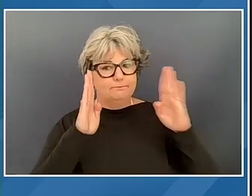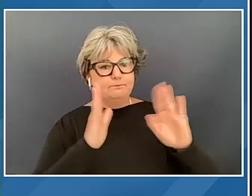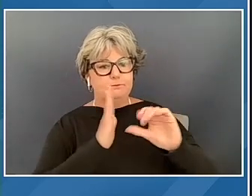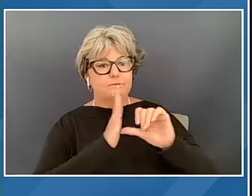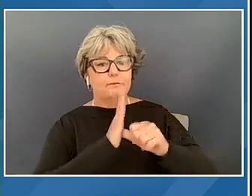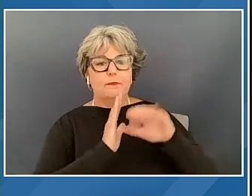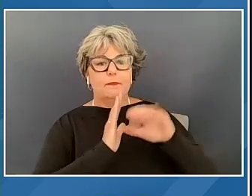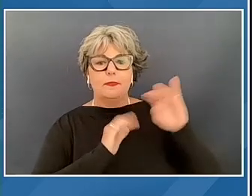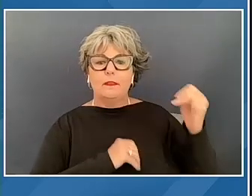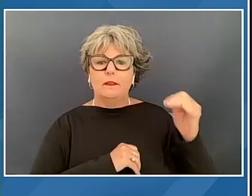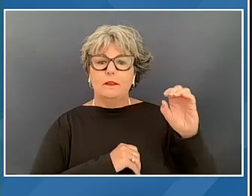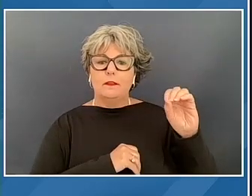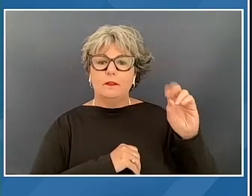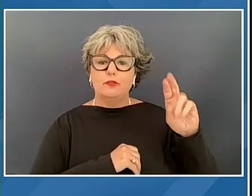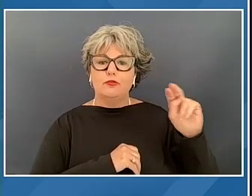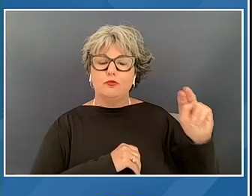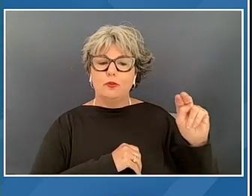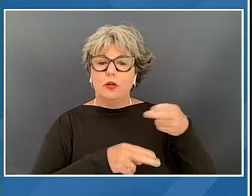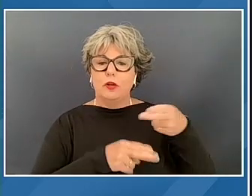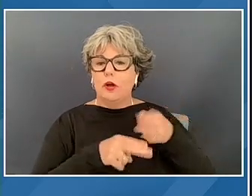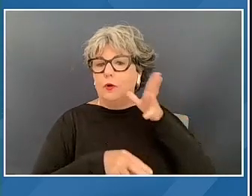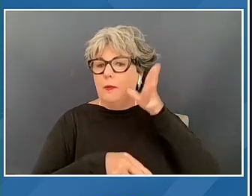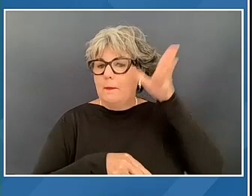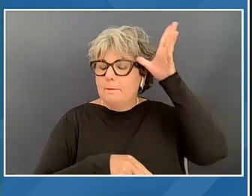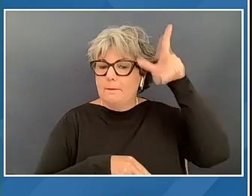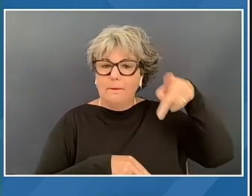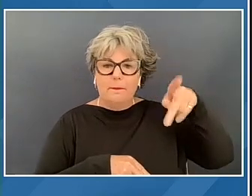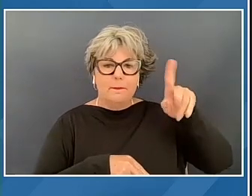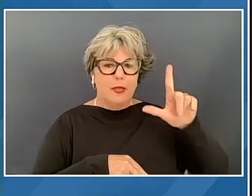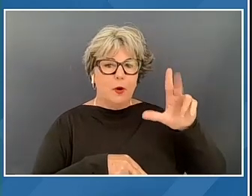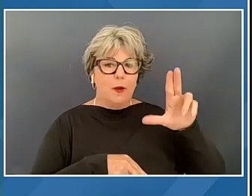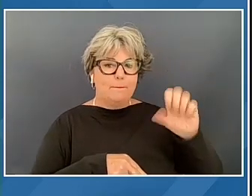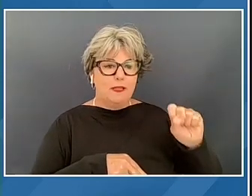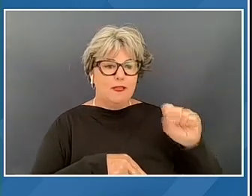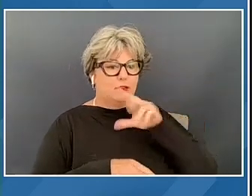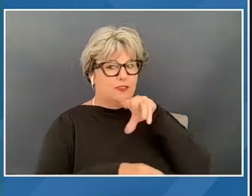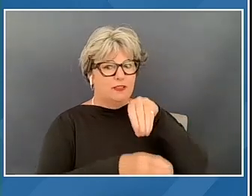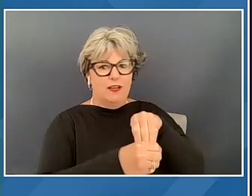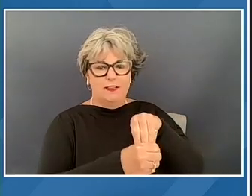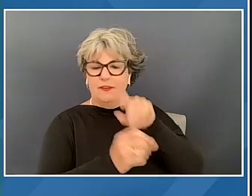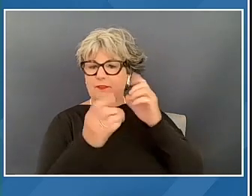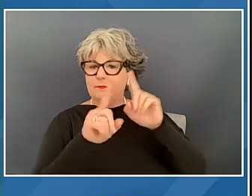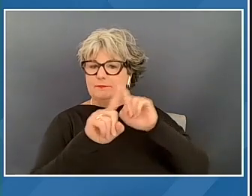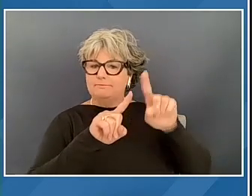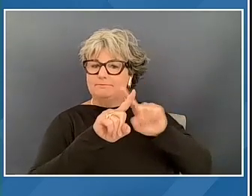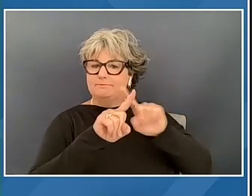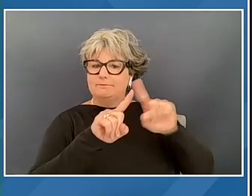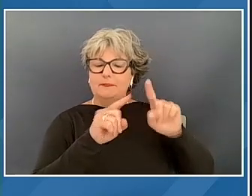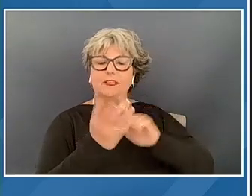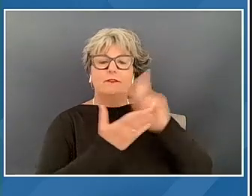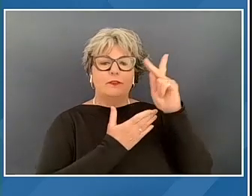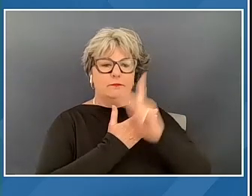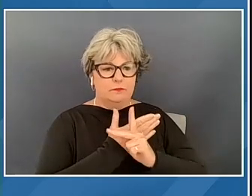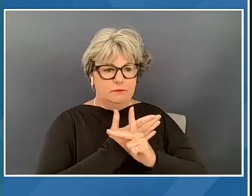PLUS borrowers. Parent PLUS borrowers are cut out of many of the Income Driven Repayment Plans. In fact, they are generally only eligible